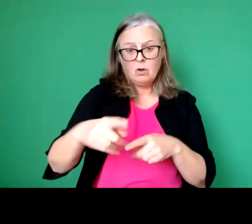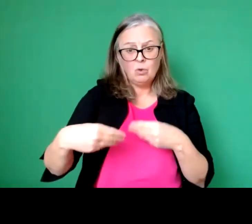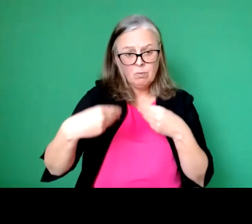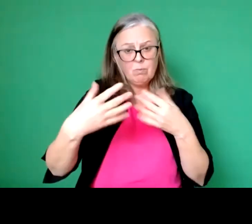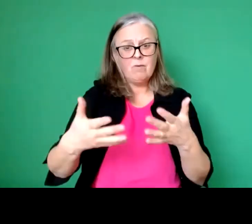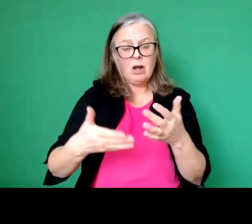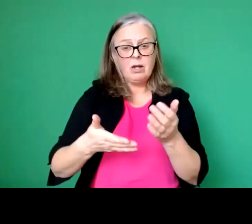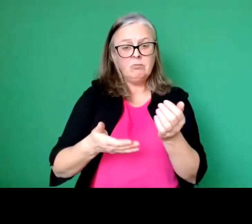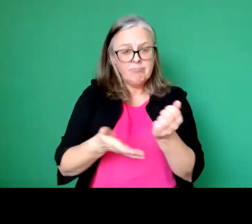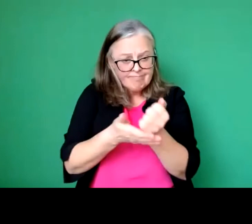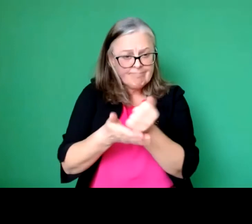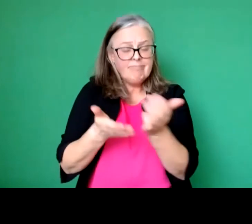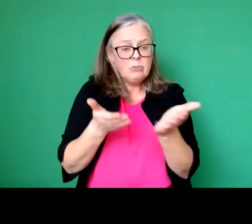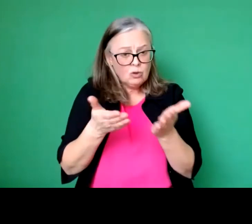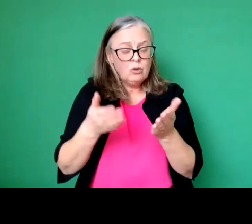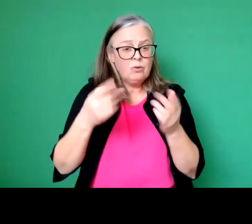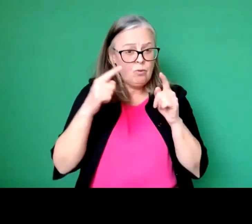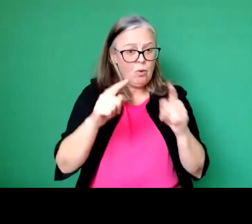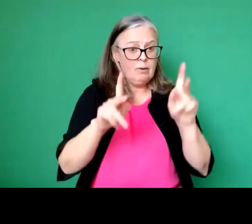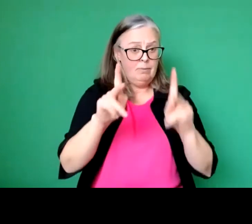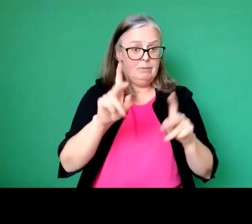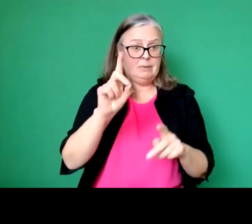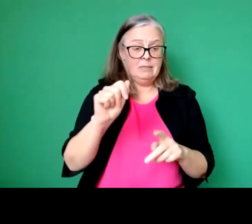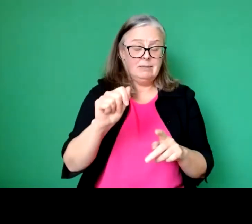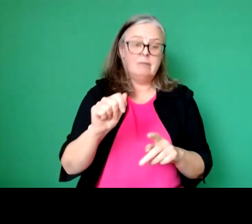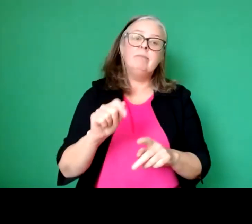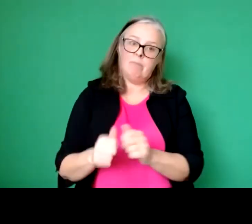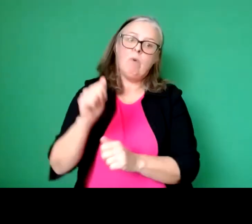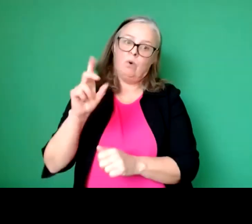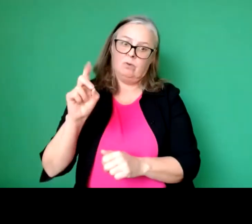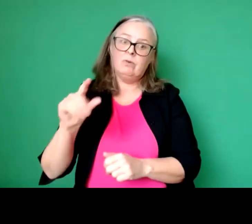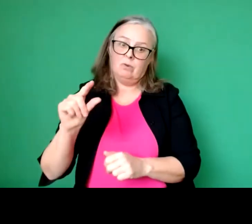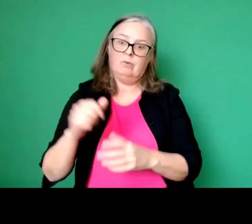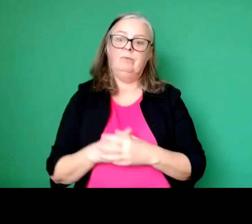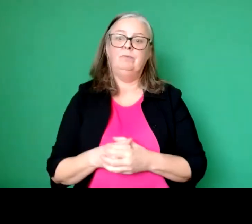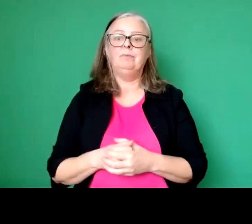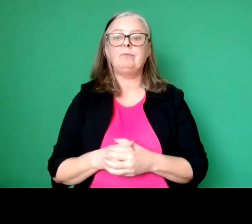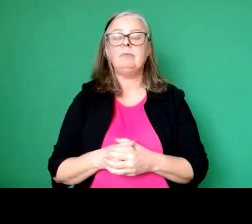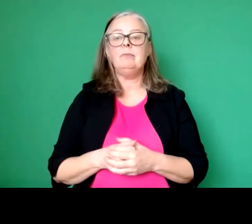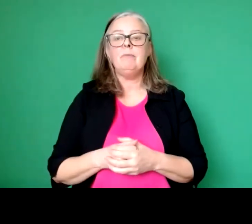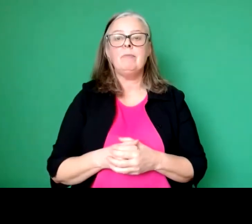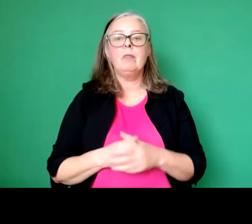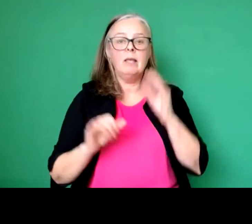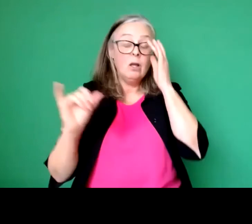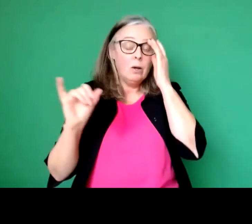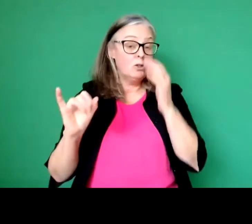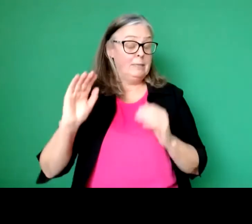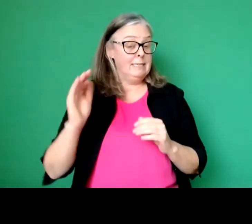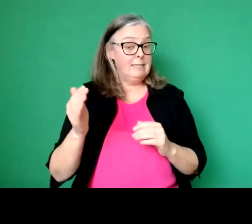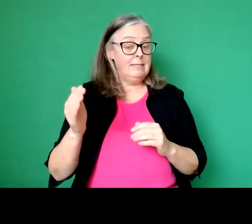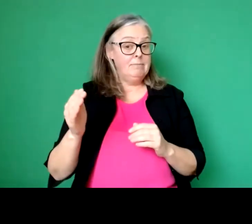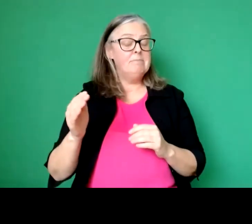services to persons with disabilities are dogs um and they certainly seem to be the most trainable